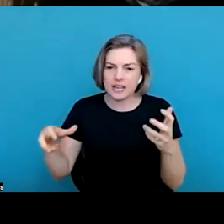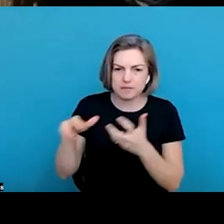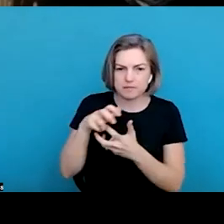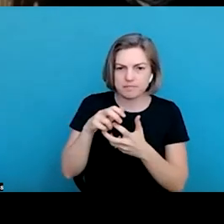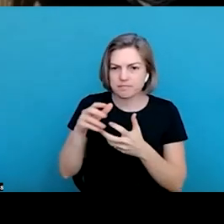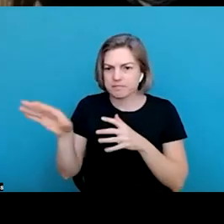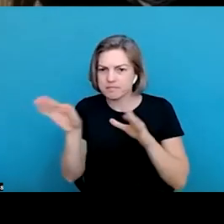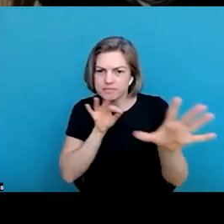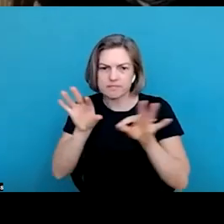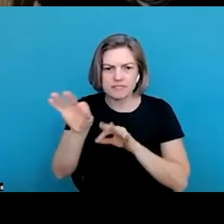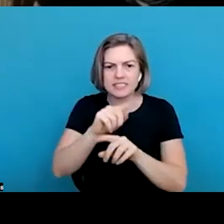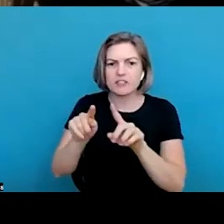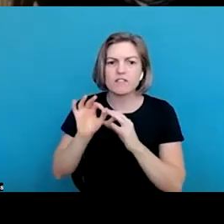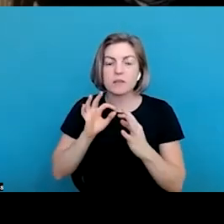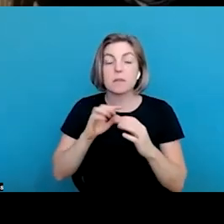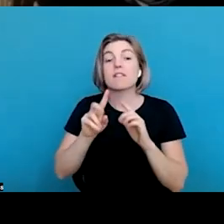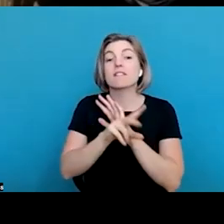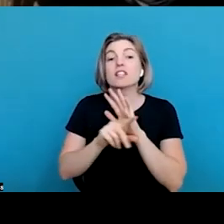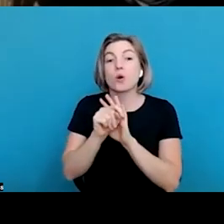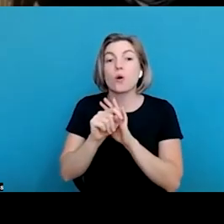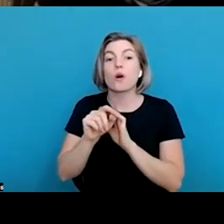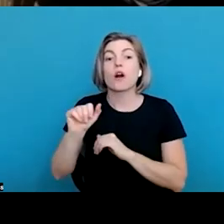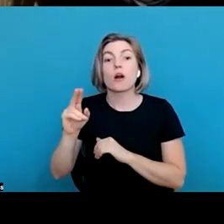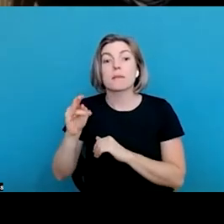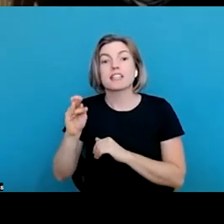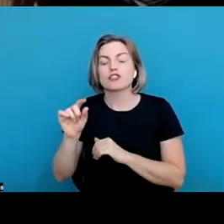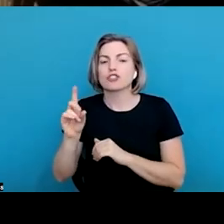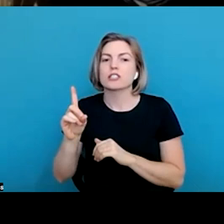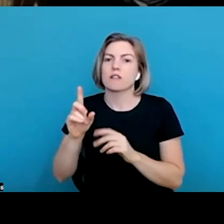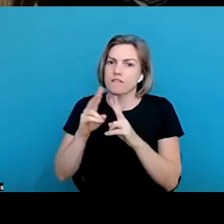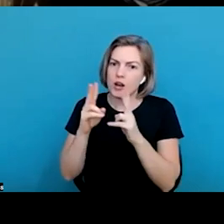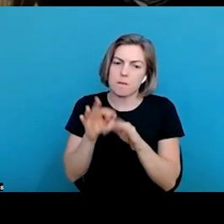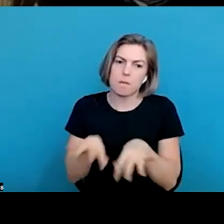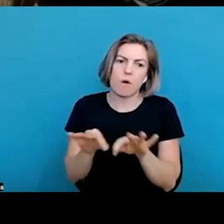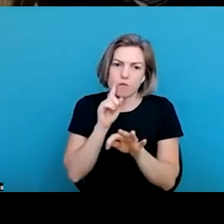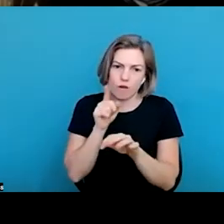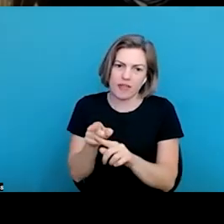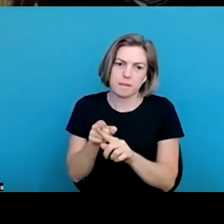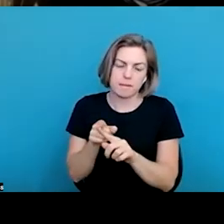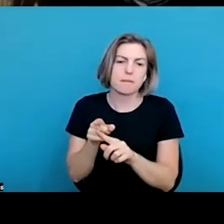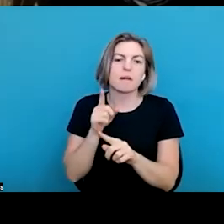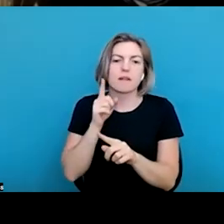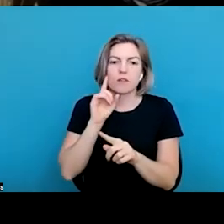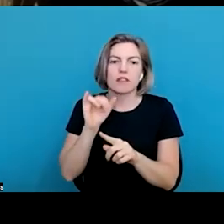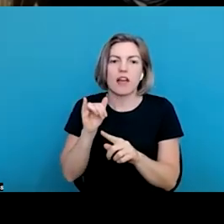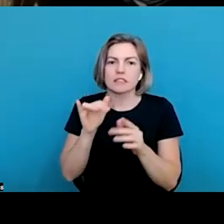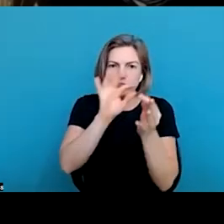but visual augmentation a very important channel for them to further process and interpret the surrounding environment.